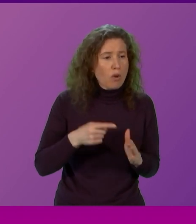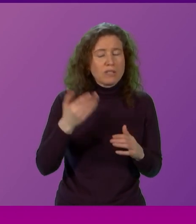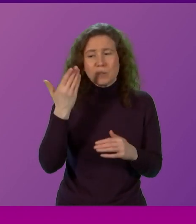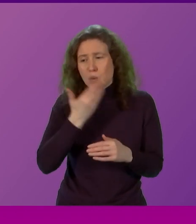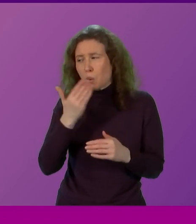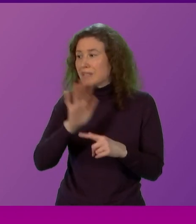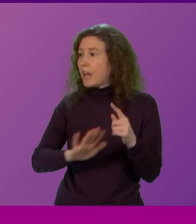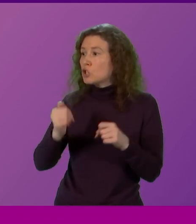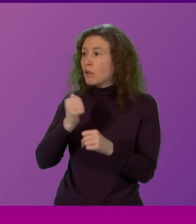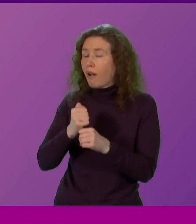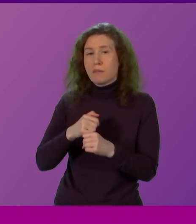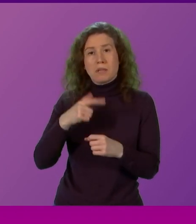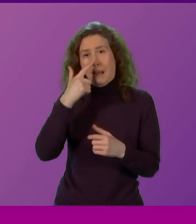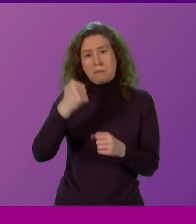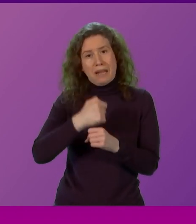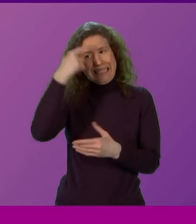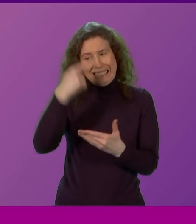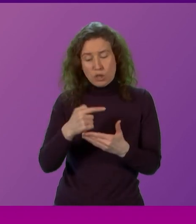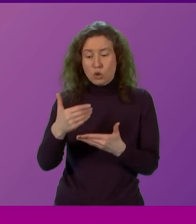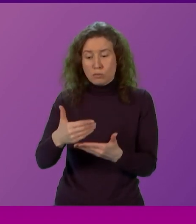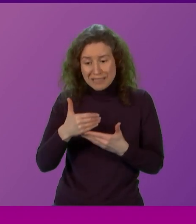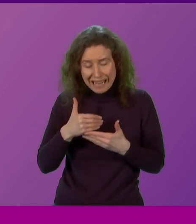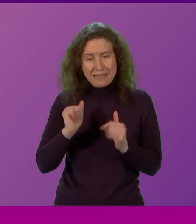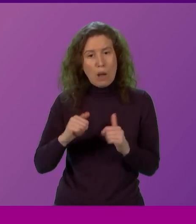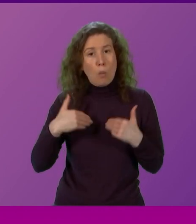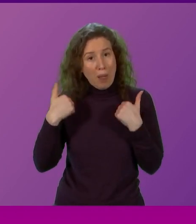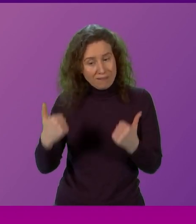to take decisions about protecting their welfare and wellbeing.